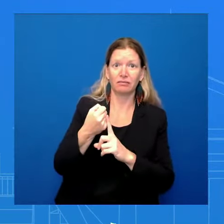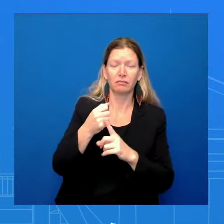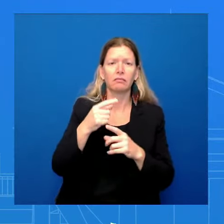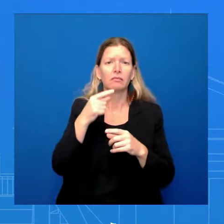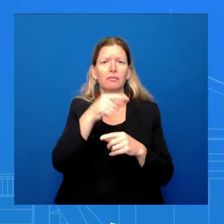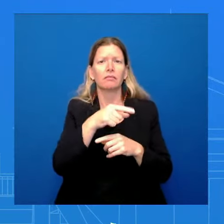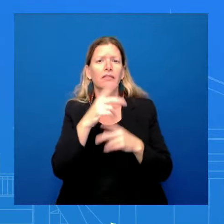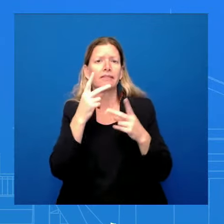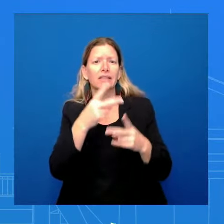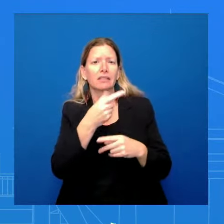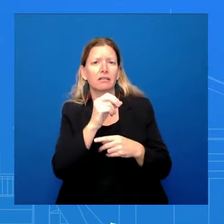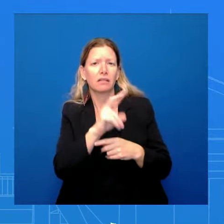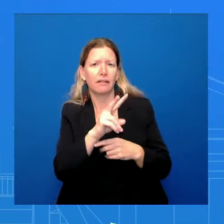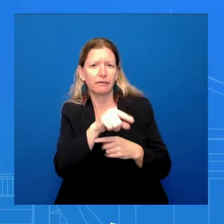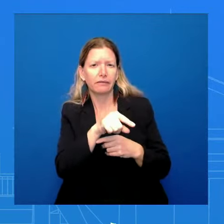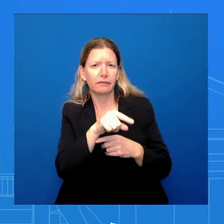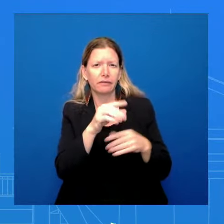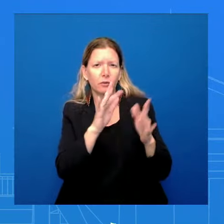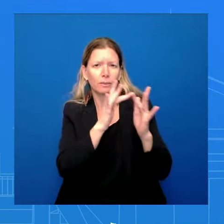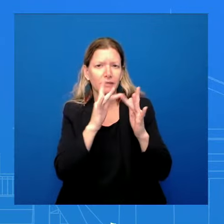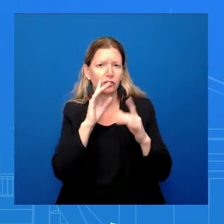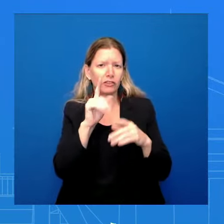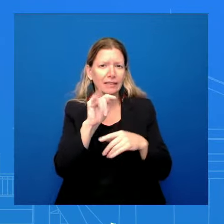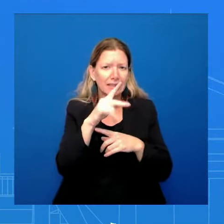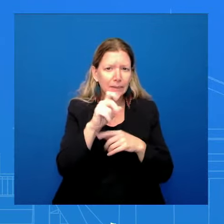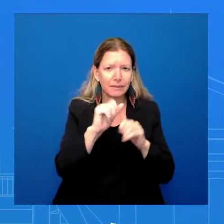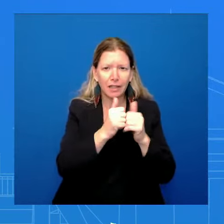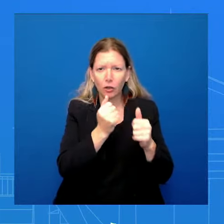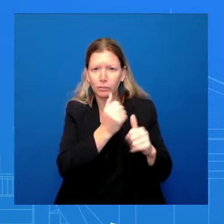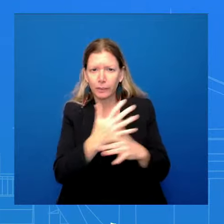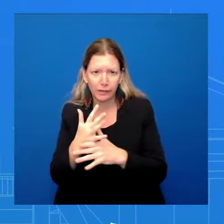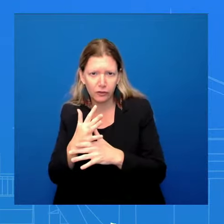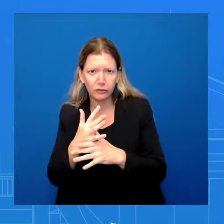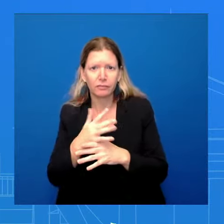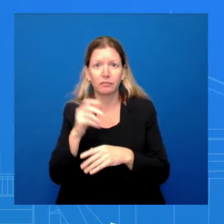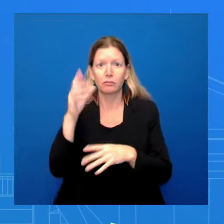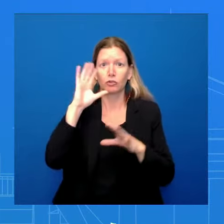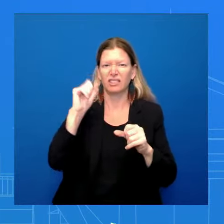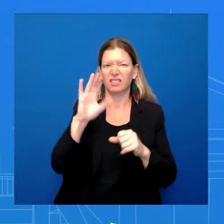which may be impacted. As you all know, today is the first day of Hispanic Heritage Month.